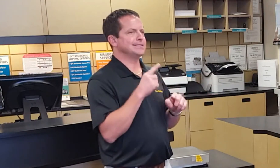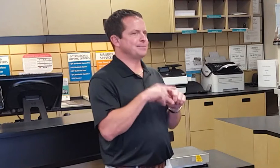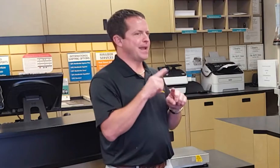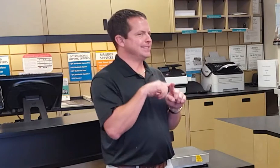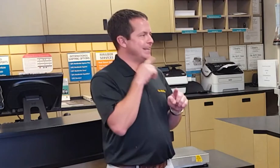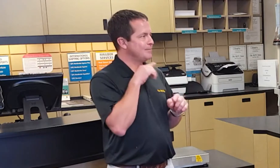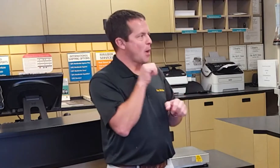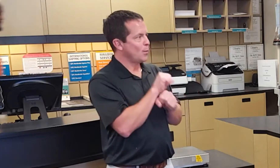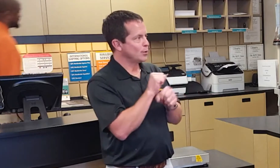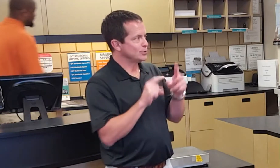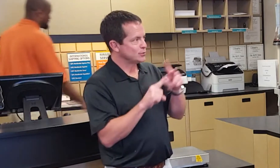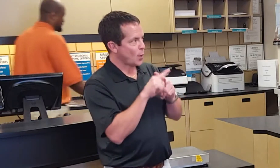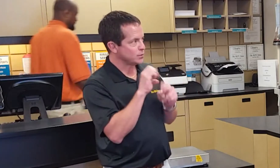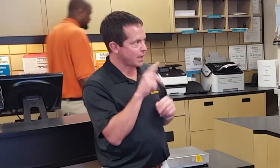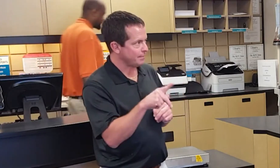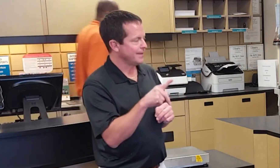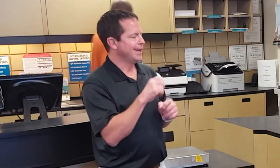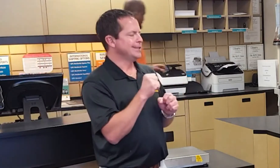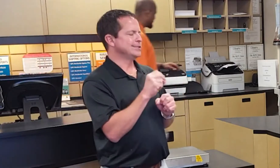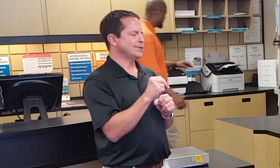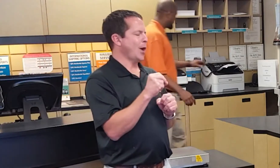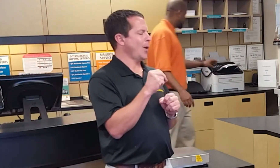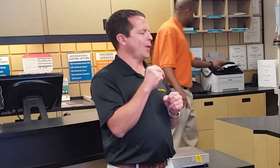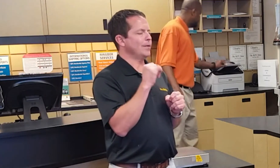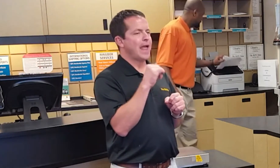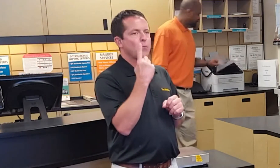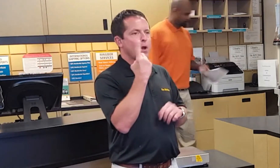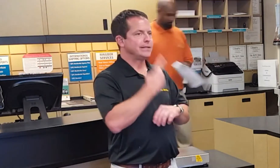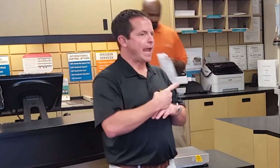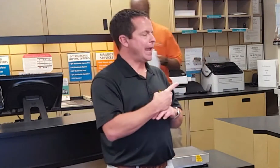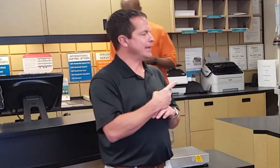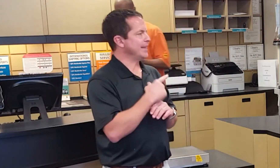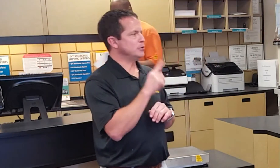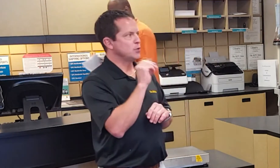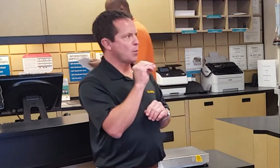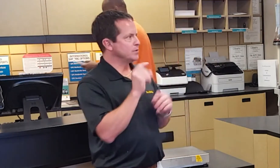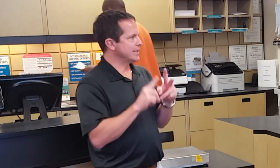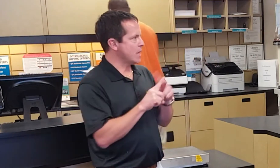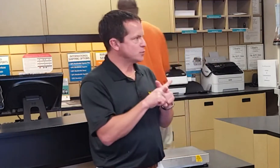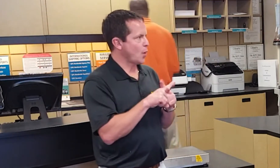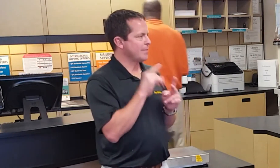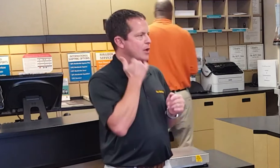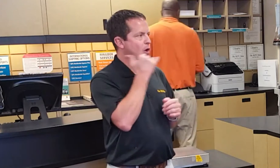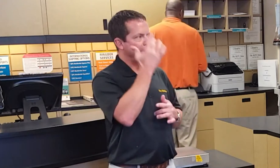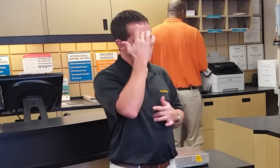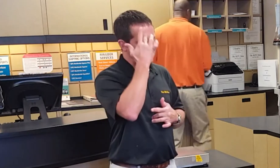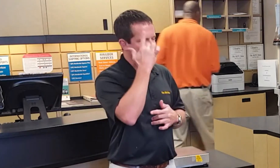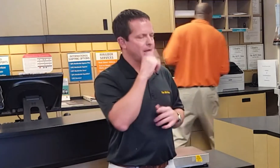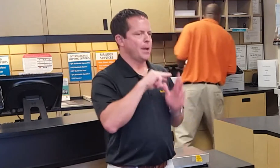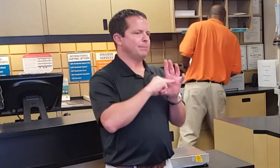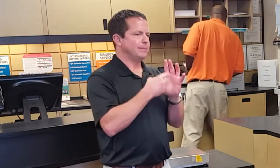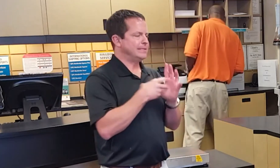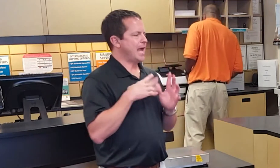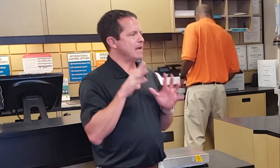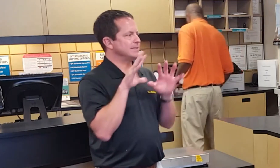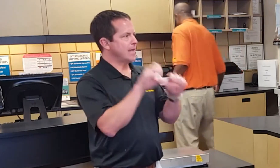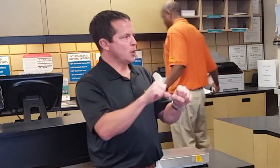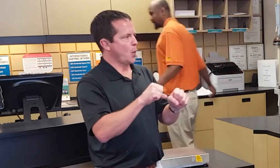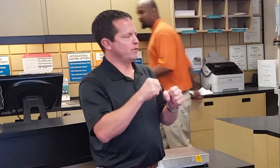What I do depends on the day, who shows up for work that day. So if one day someone doesn't show up, they had to call in sick,